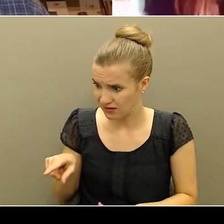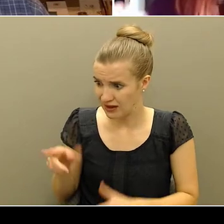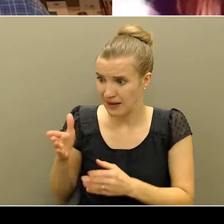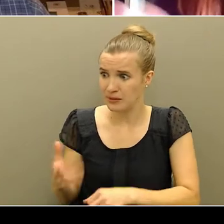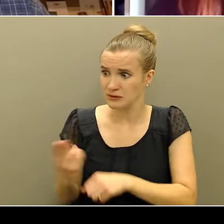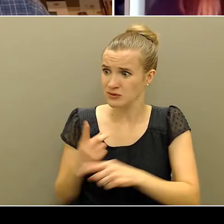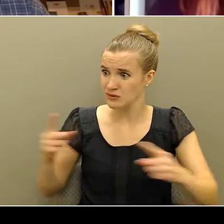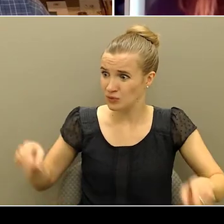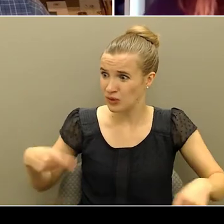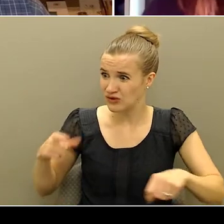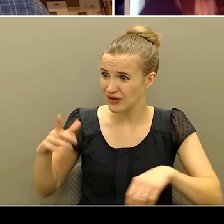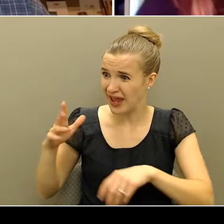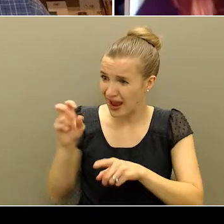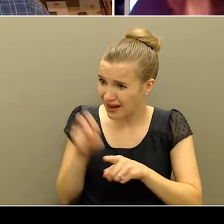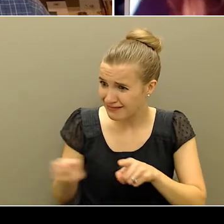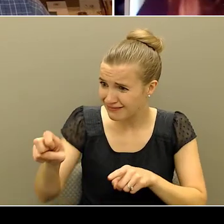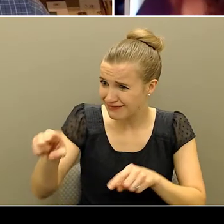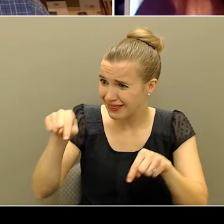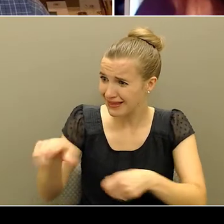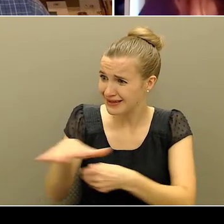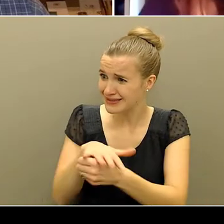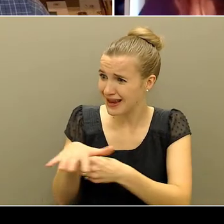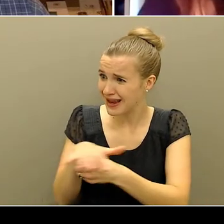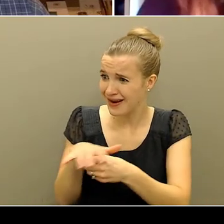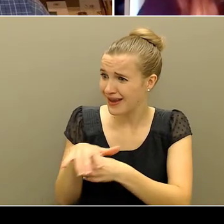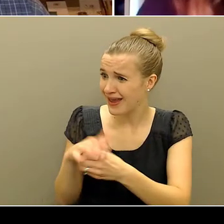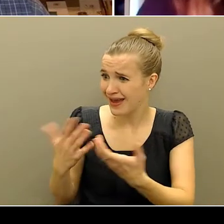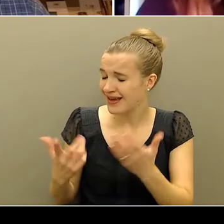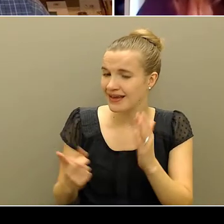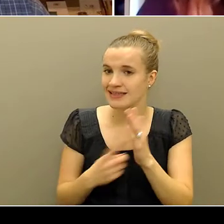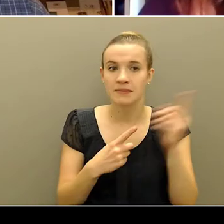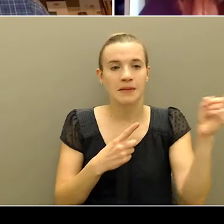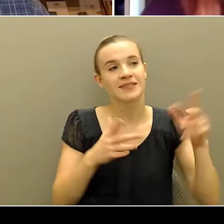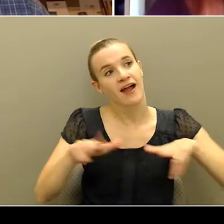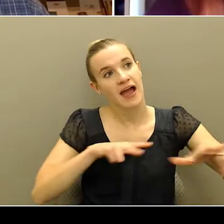are you doing? And you know, like, I just I just had to try it. I just had to